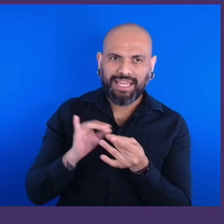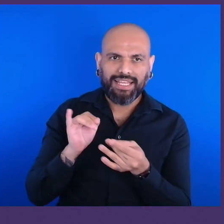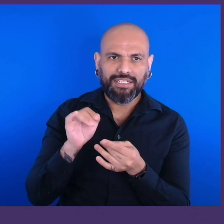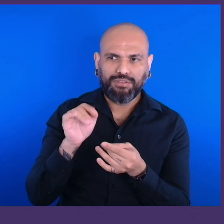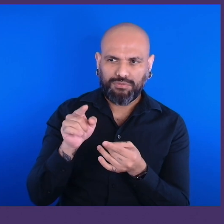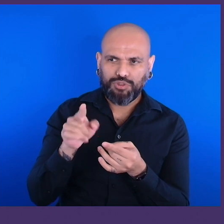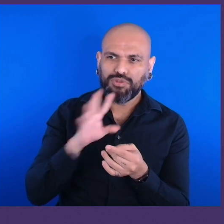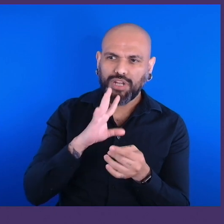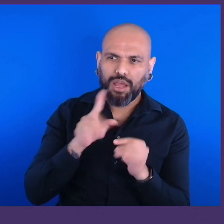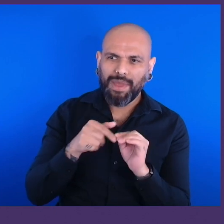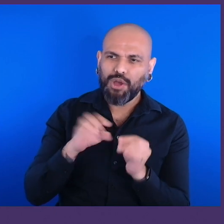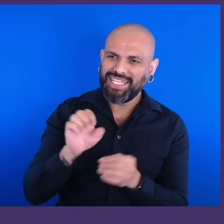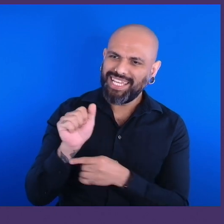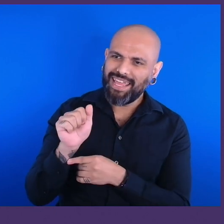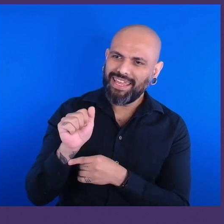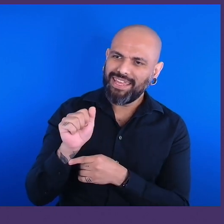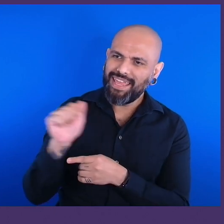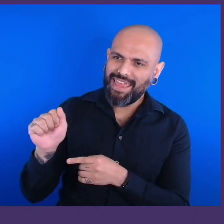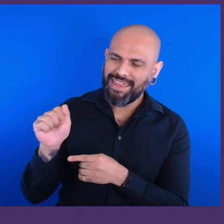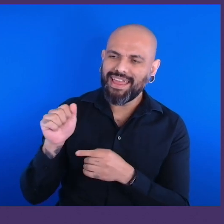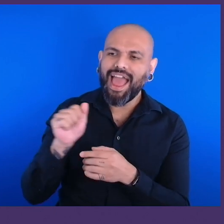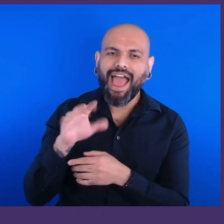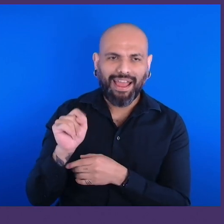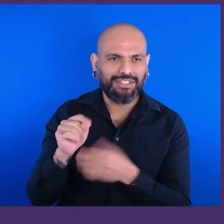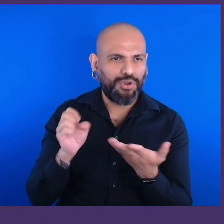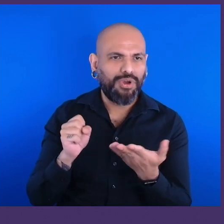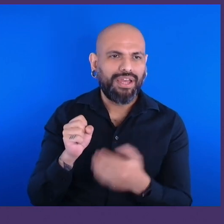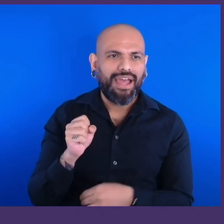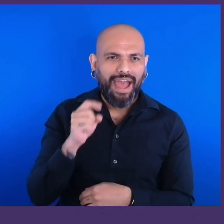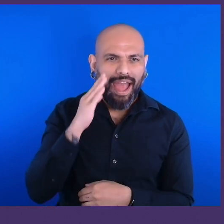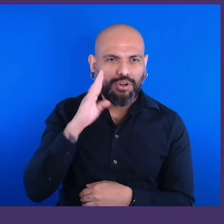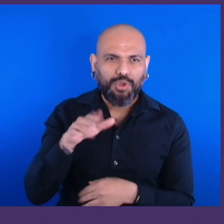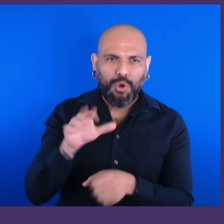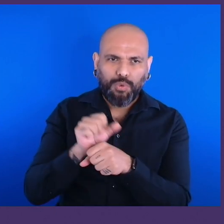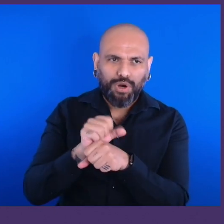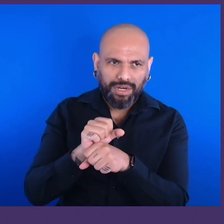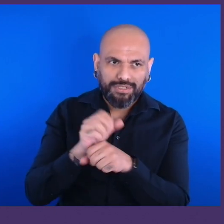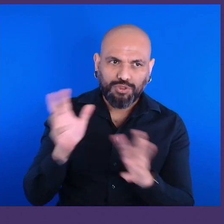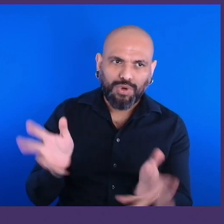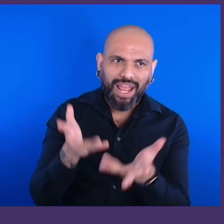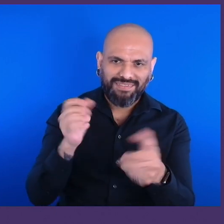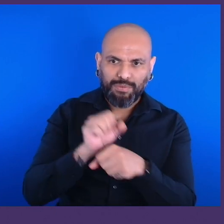on the EAA also drives employment forward, so I'm going to bring you into the conversation.